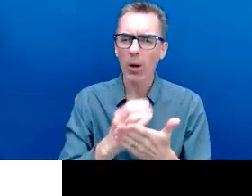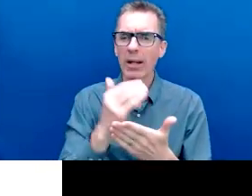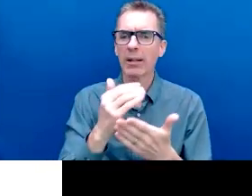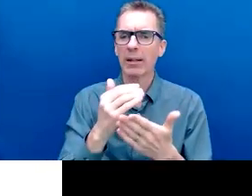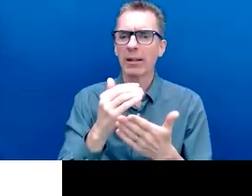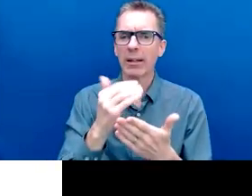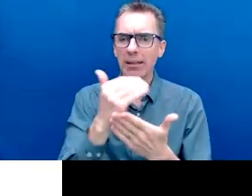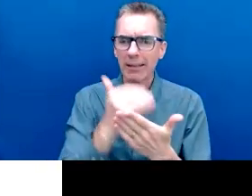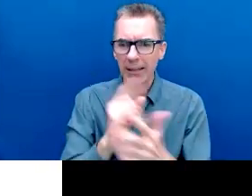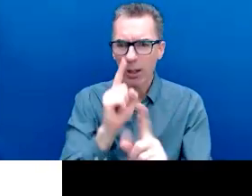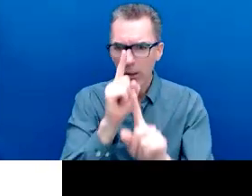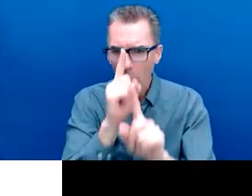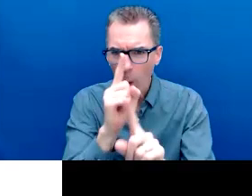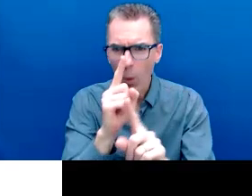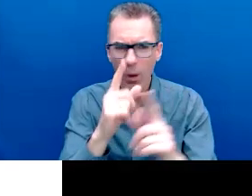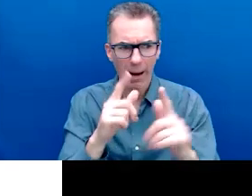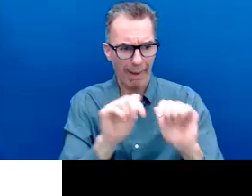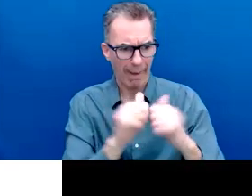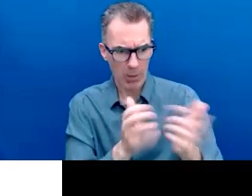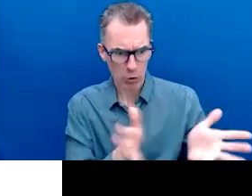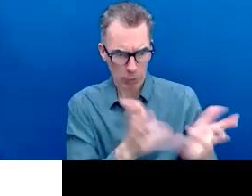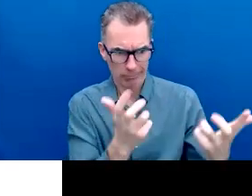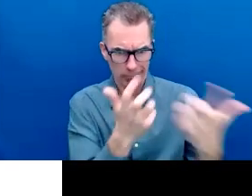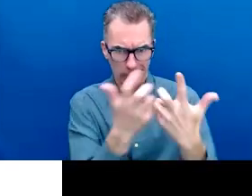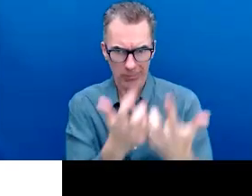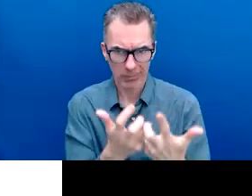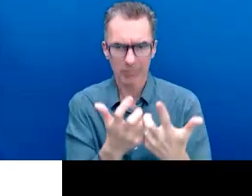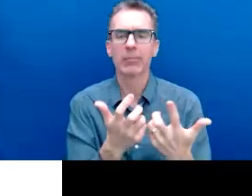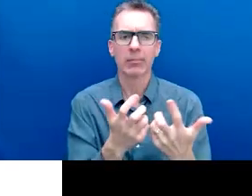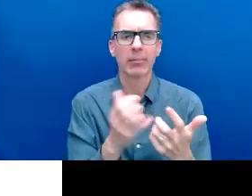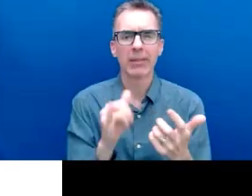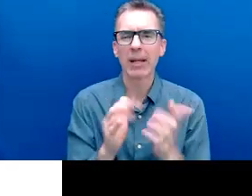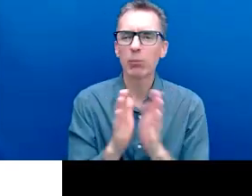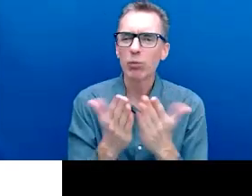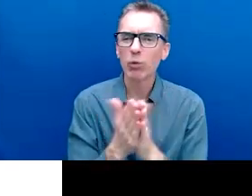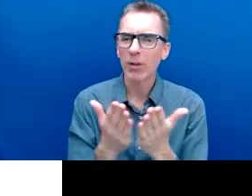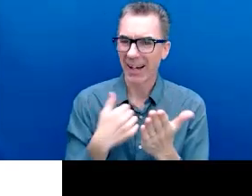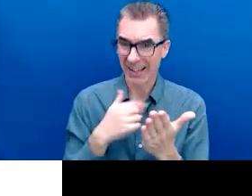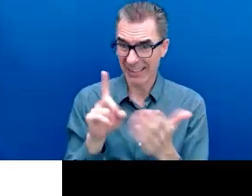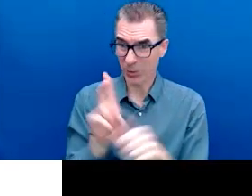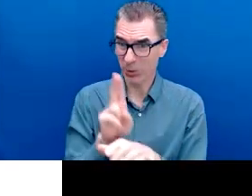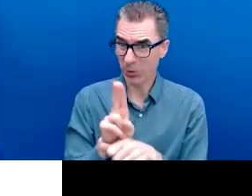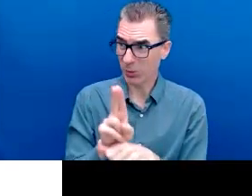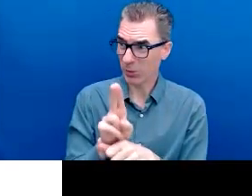and the textbook that I was using try to, you know, a few different ones. They didn't 100% align.